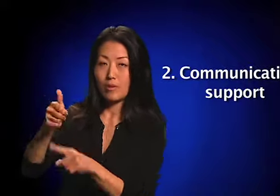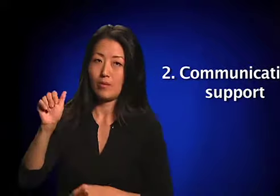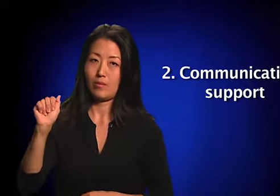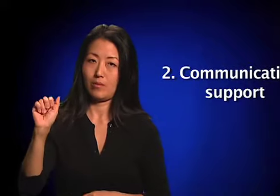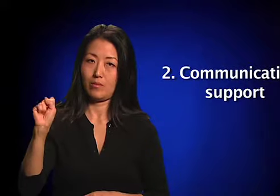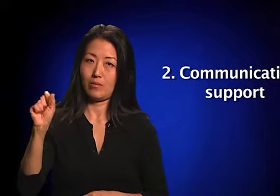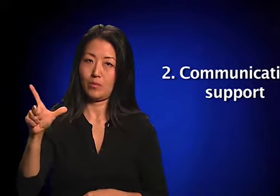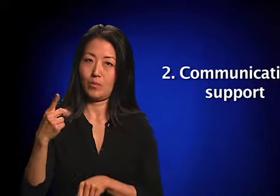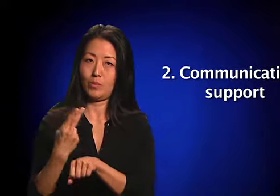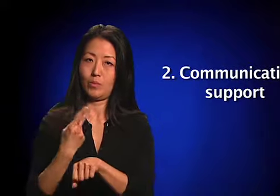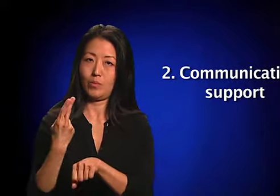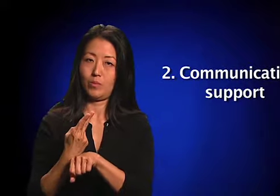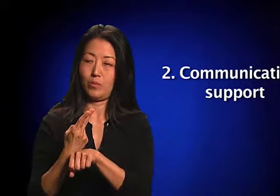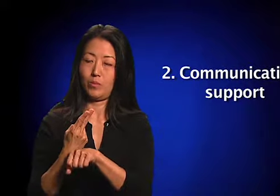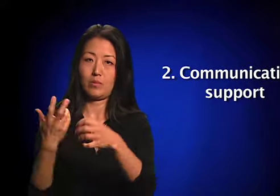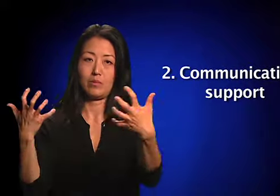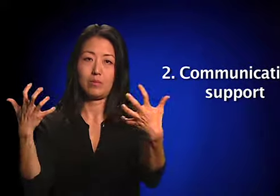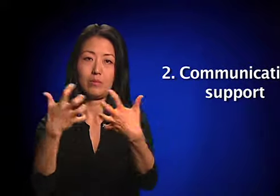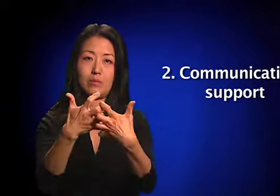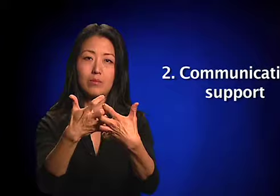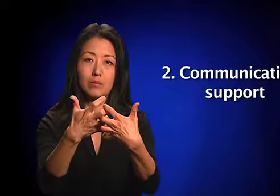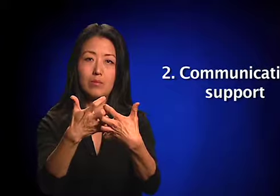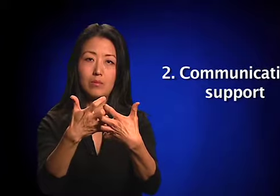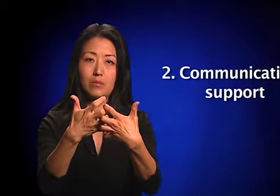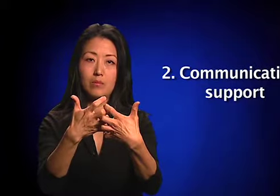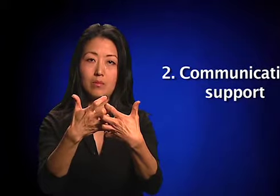The hospital should provide an ASL interpreter,